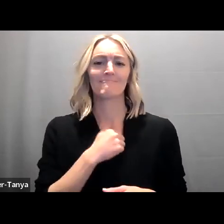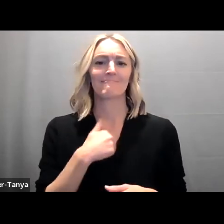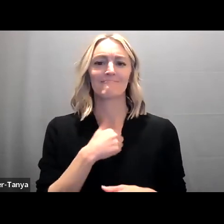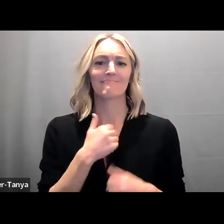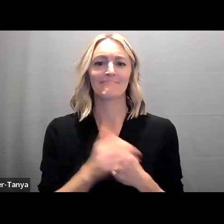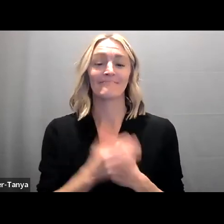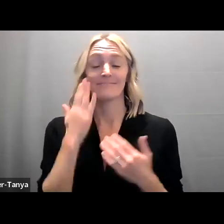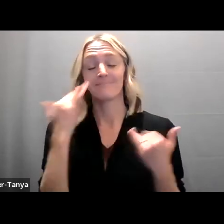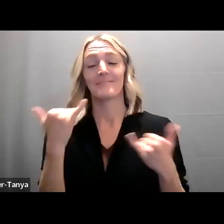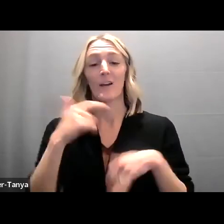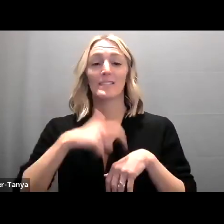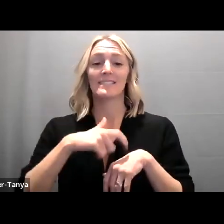His the season.